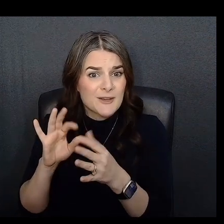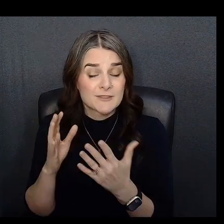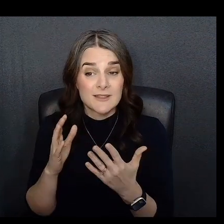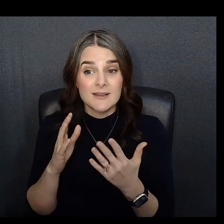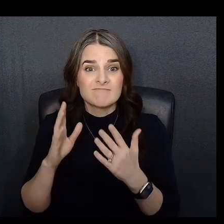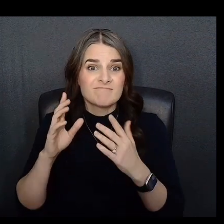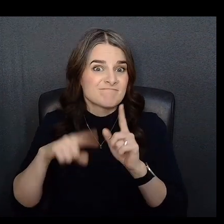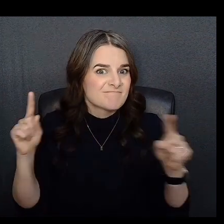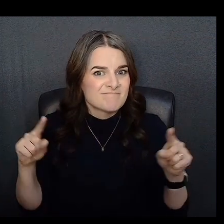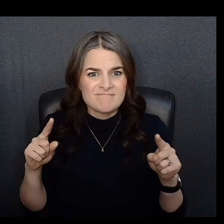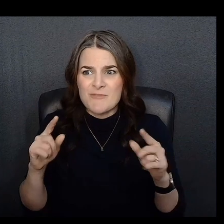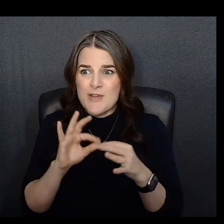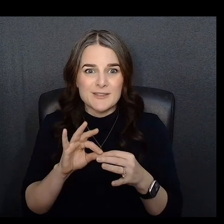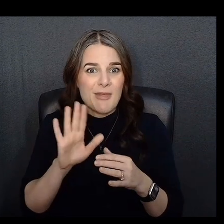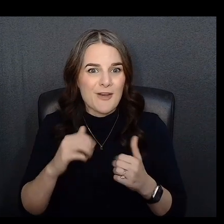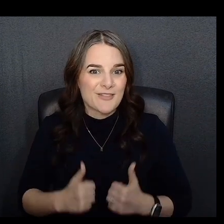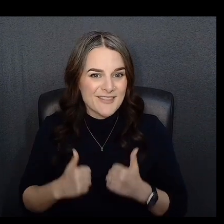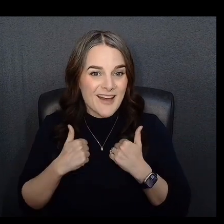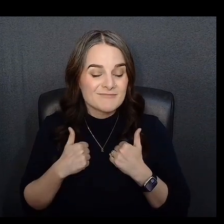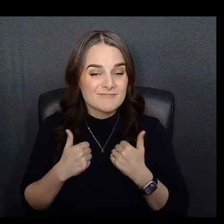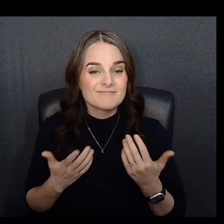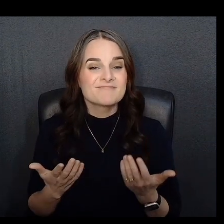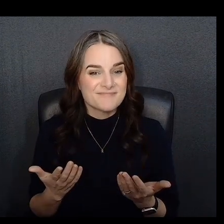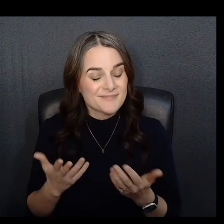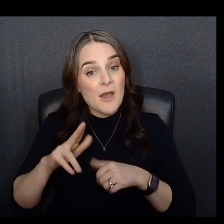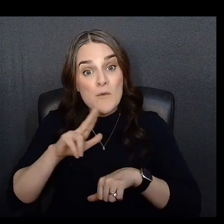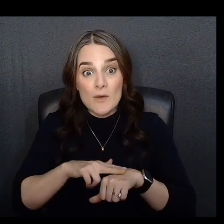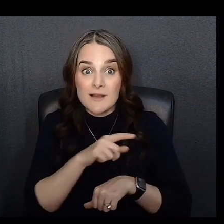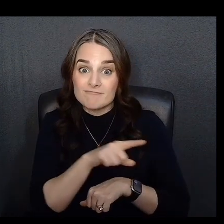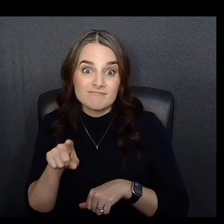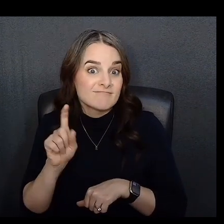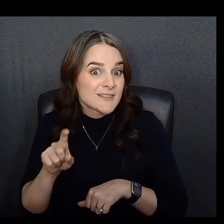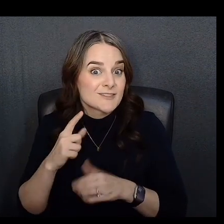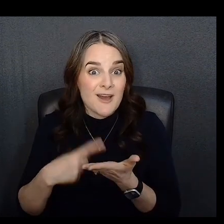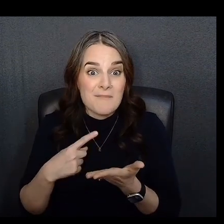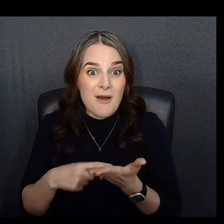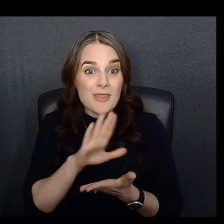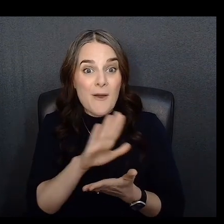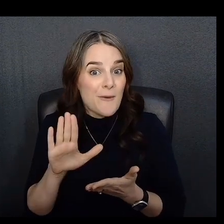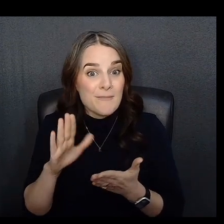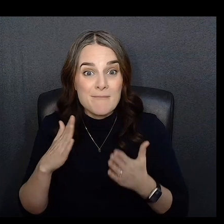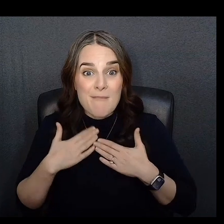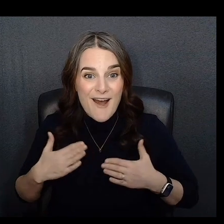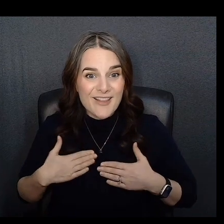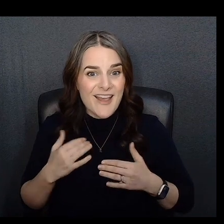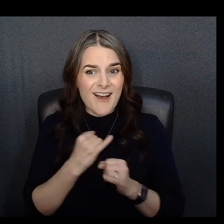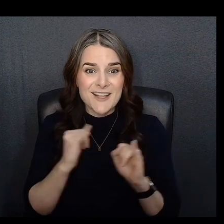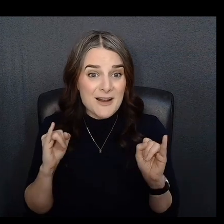But of course, people need to also be able to talk about their bodily autonomy, being able to consent not just in sexual situations,